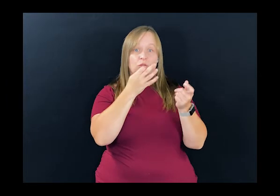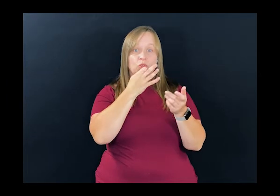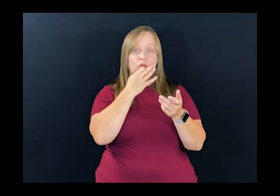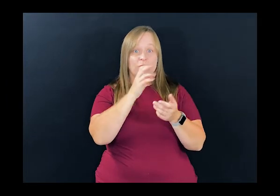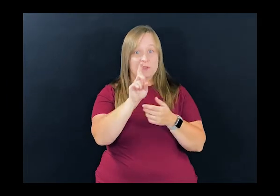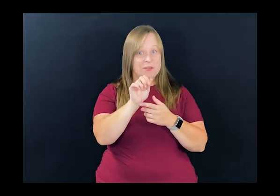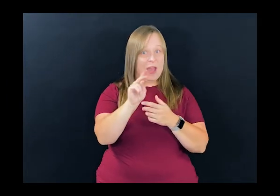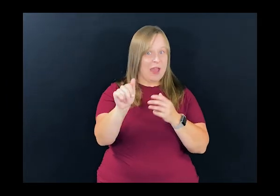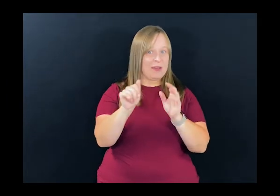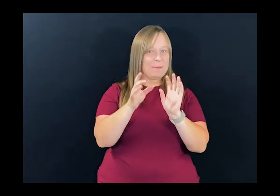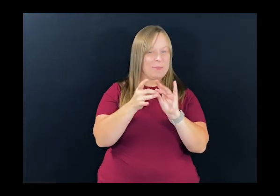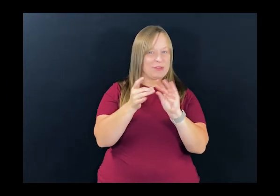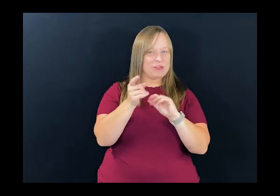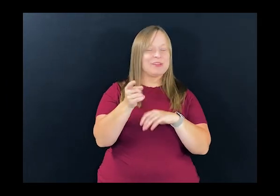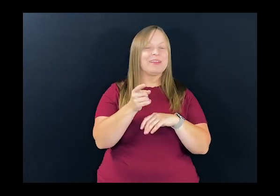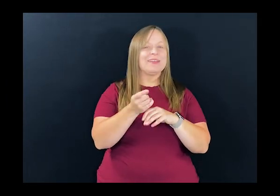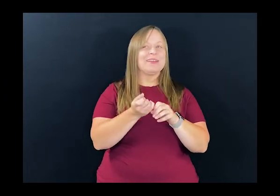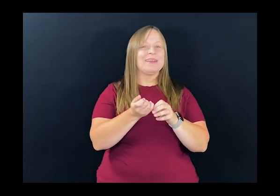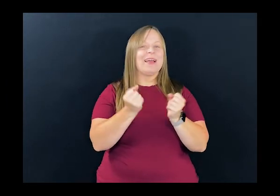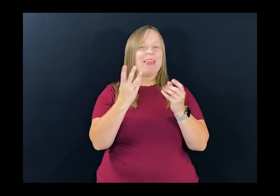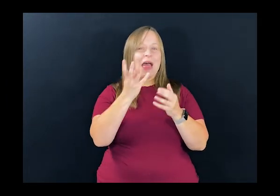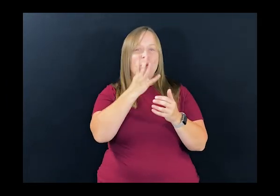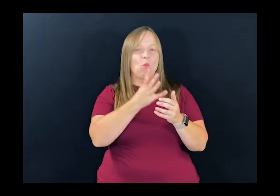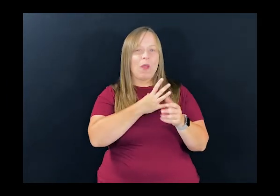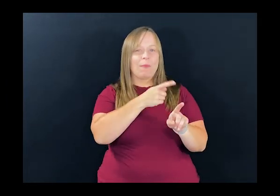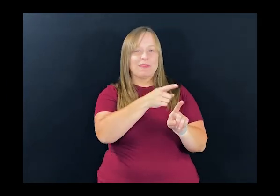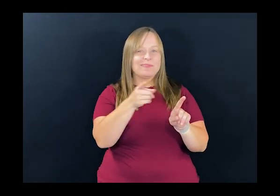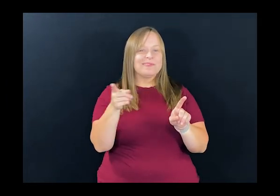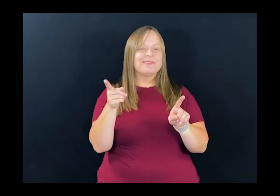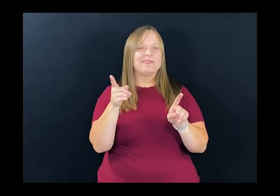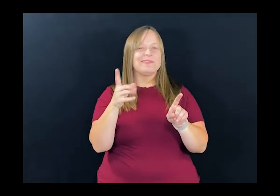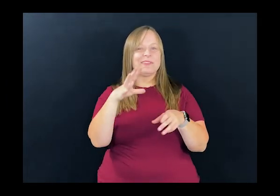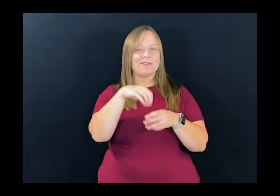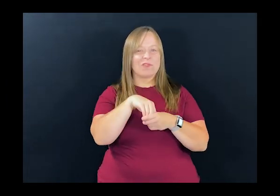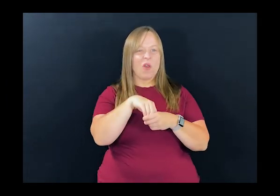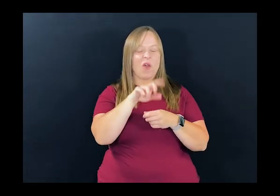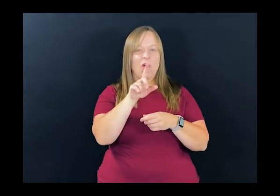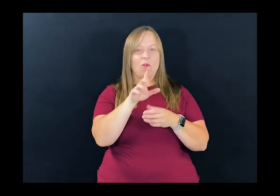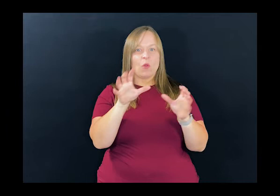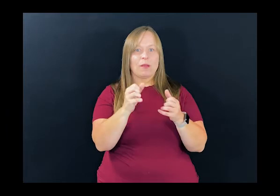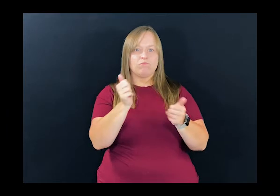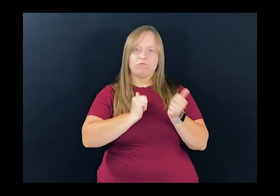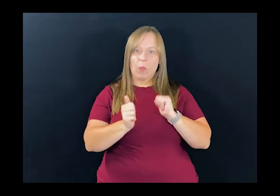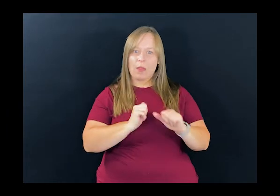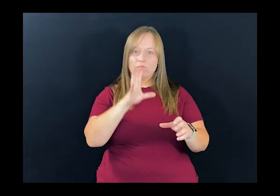You know, Donna mentioned lots of the women that are involved in DIVAS, you know, want to get into acting,